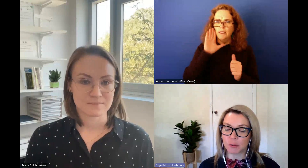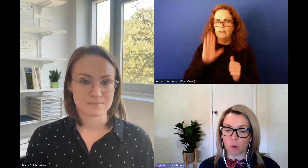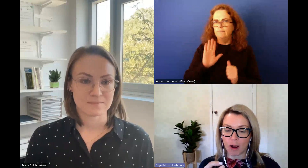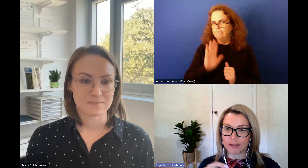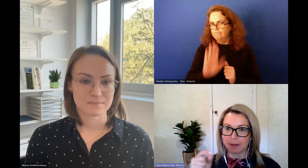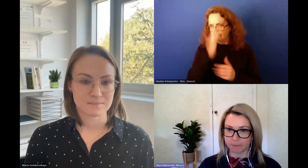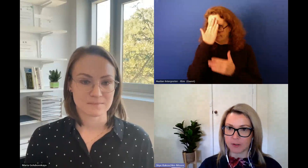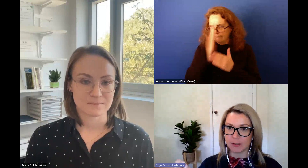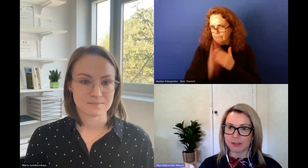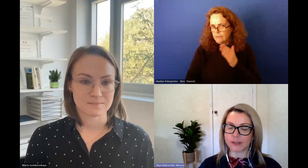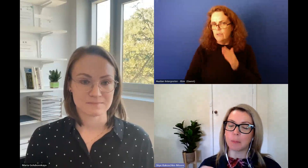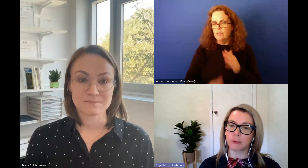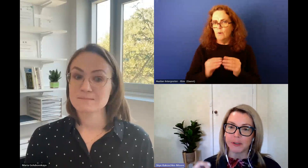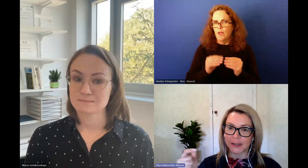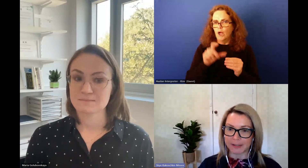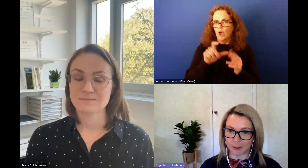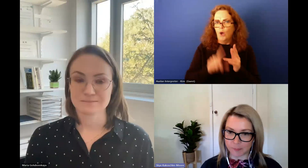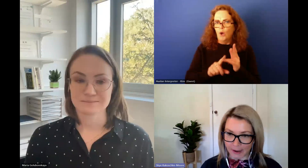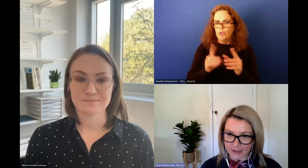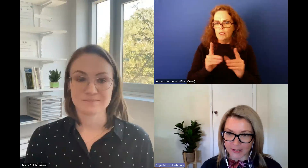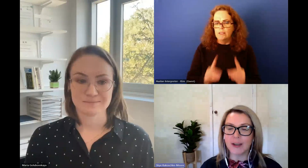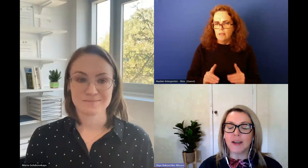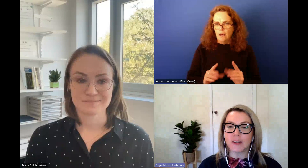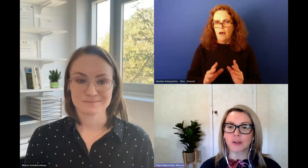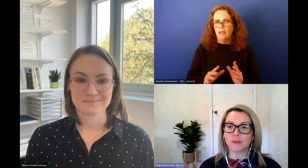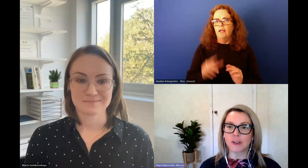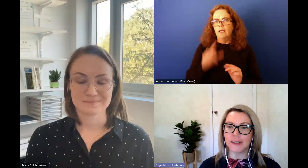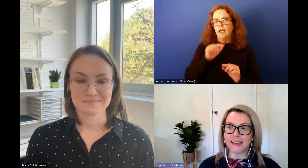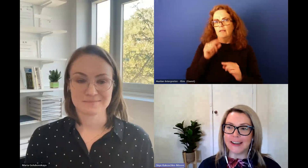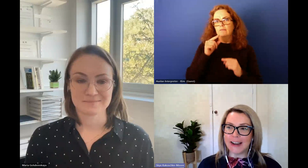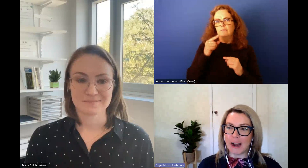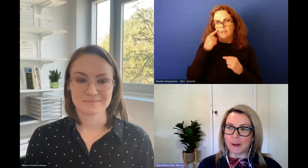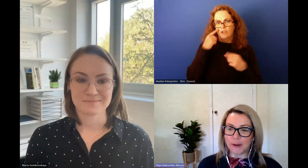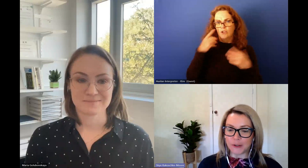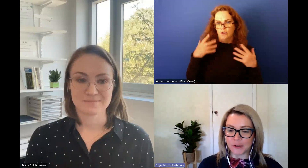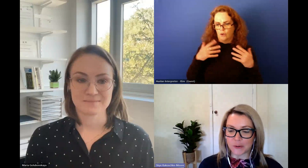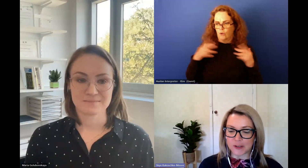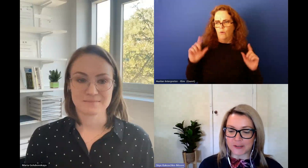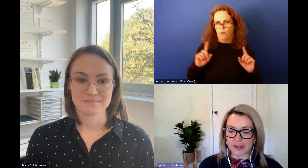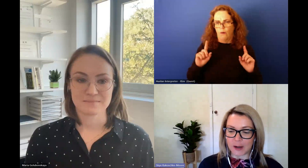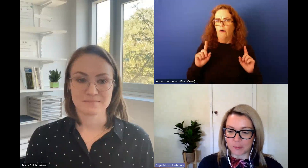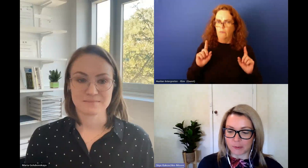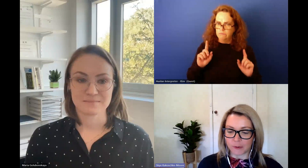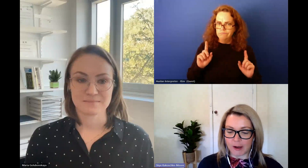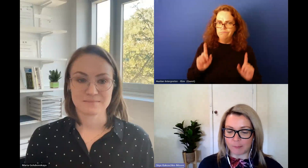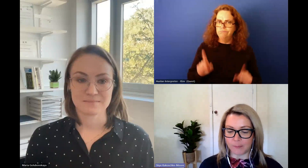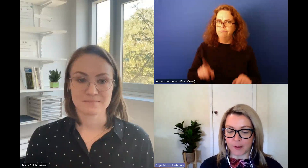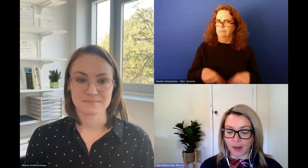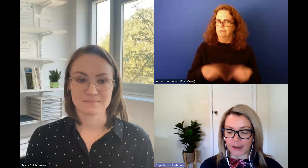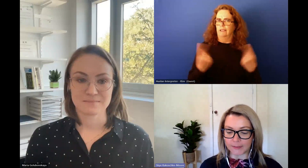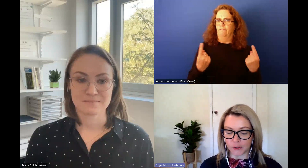just what a difference that process can make to really ensuring that a program like the